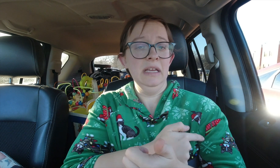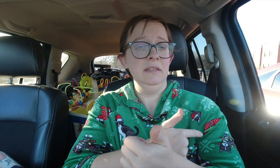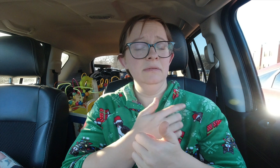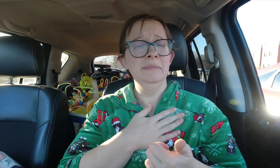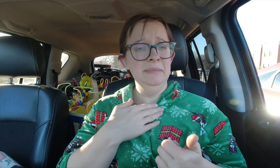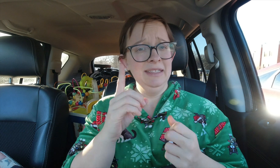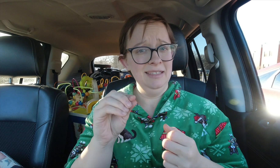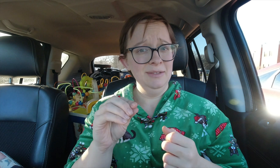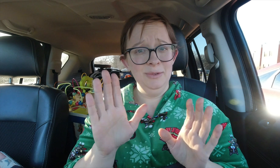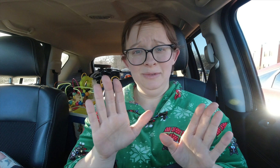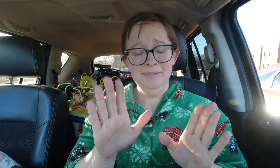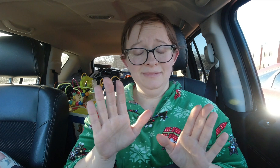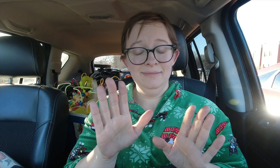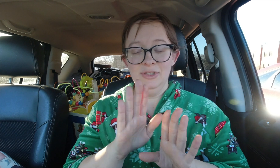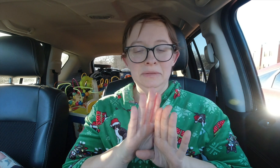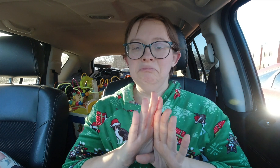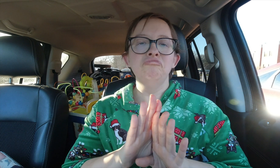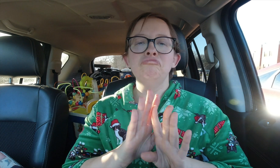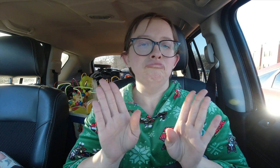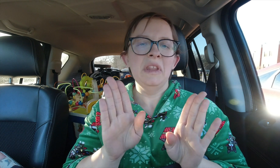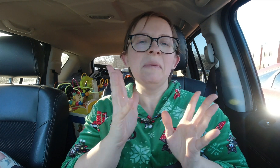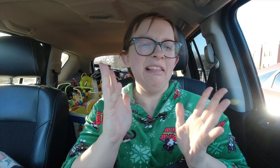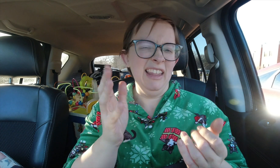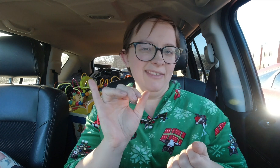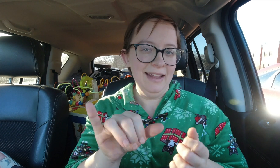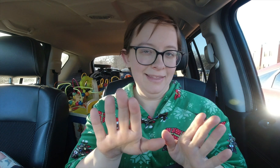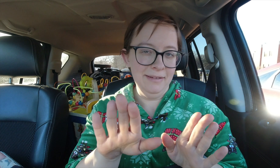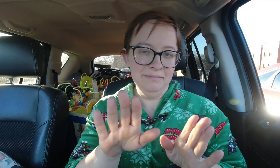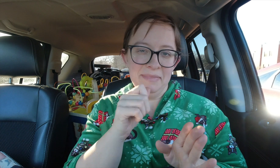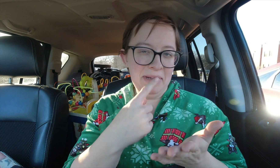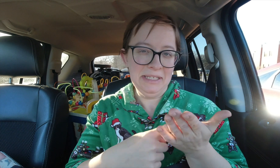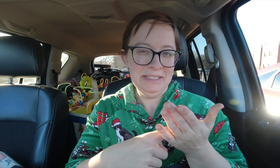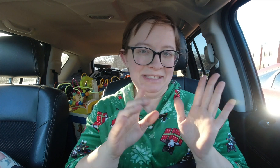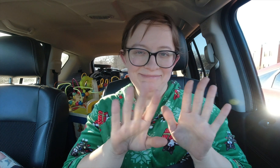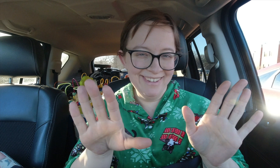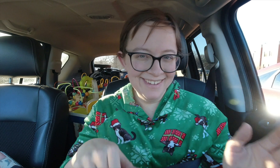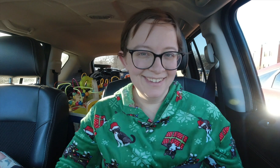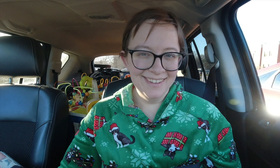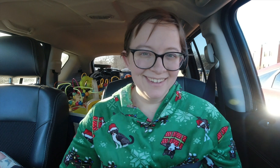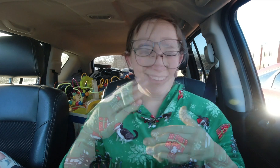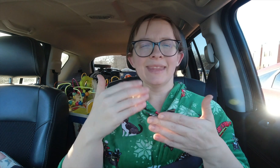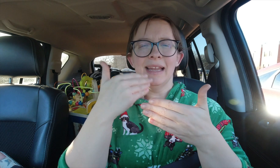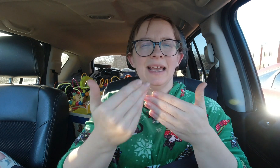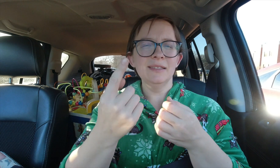and can have vaccinations, please do it. Just... we'll just leave it at that. I'm not going to discuss it any further.